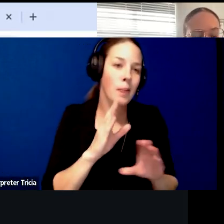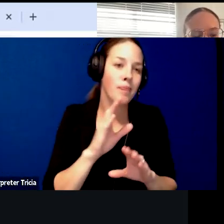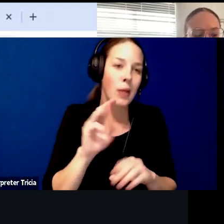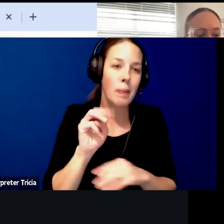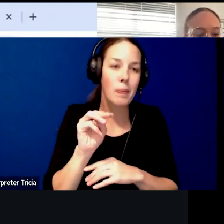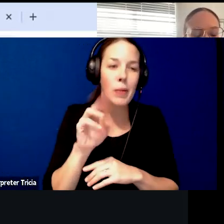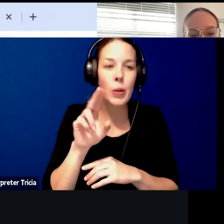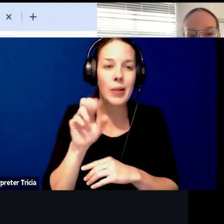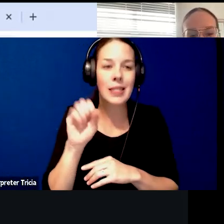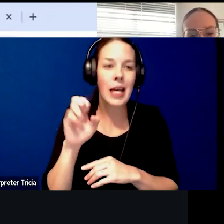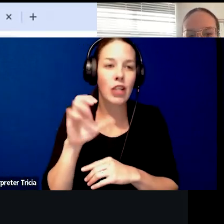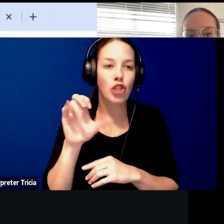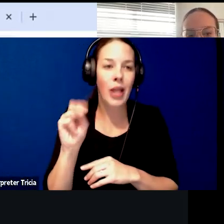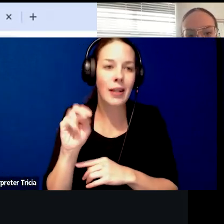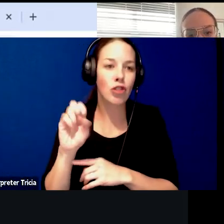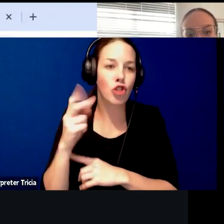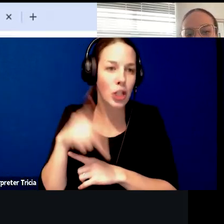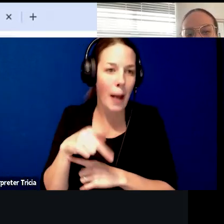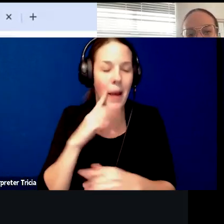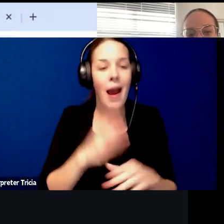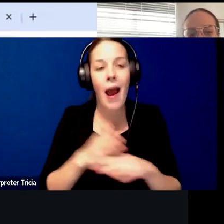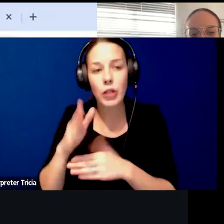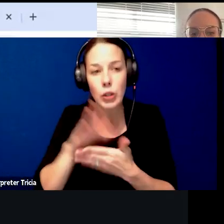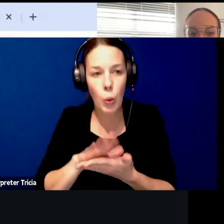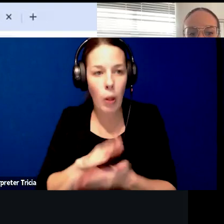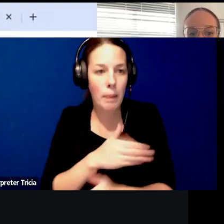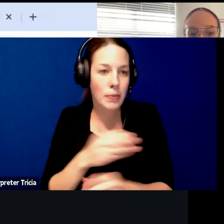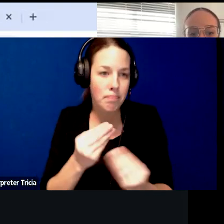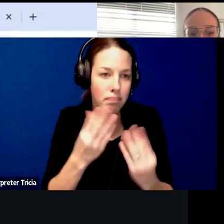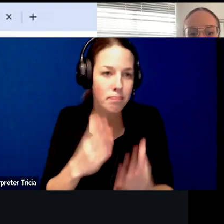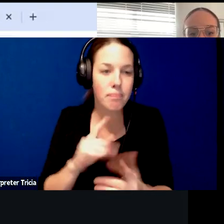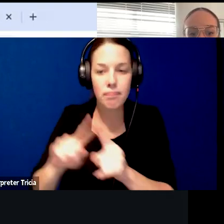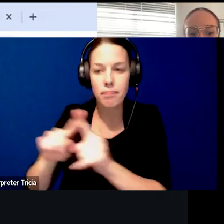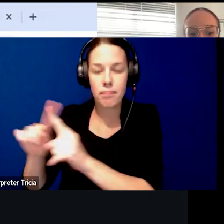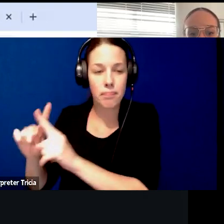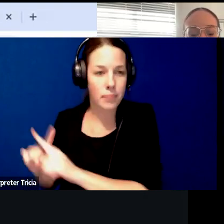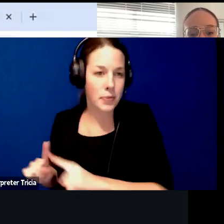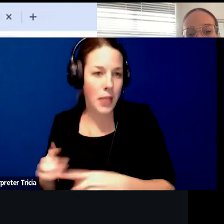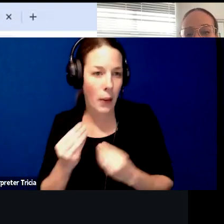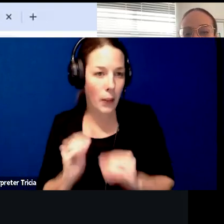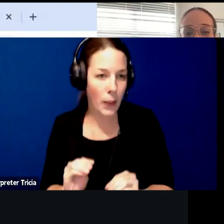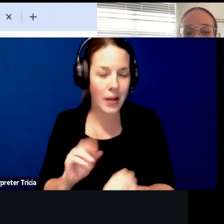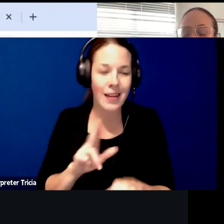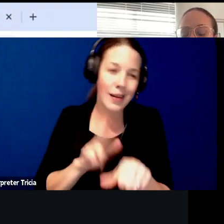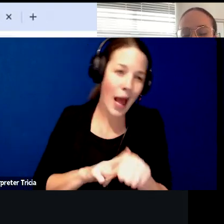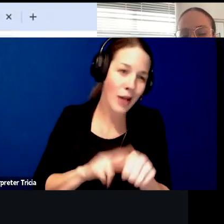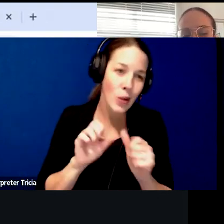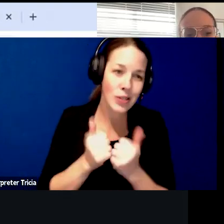region, an after school music provider. We had organizations like the National Association of Negro Musicians,